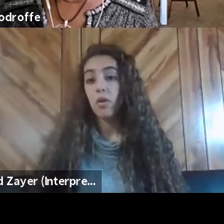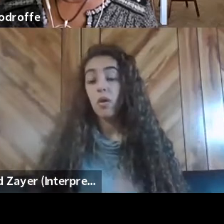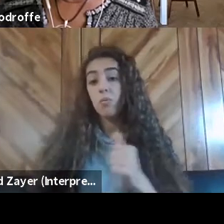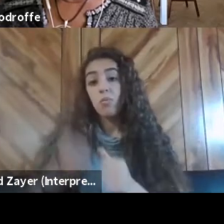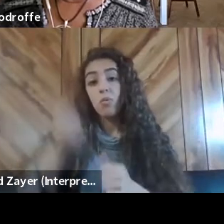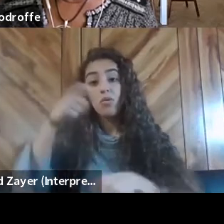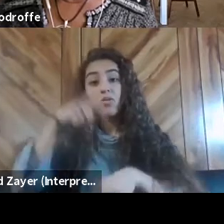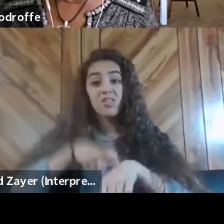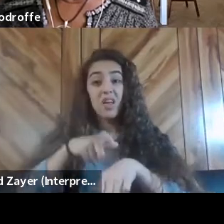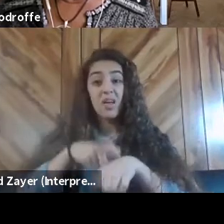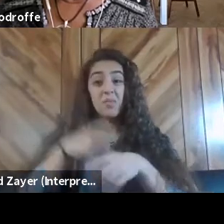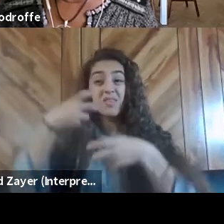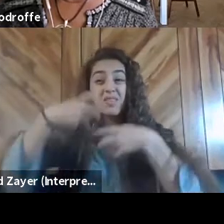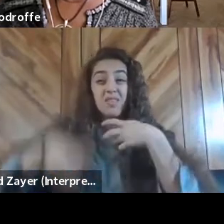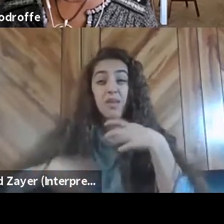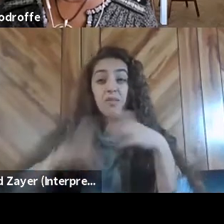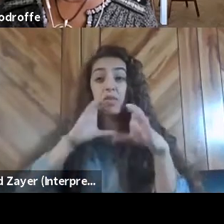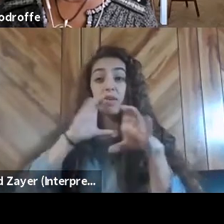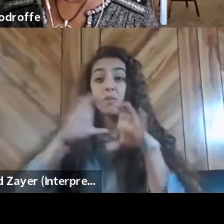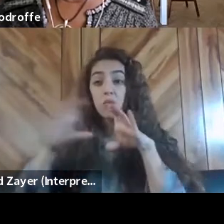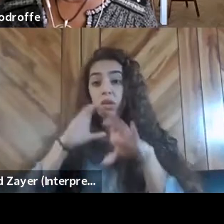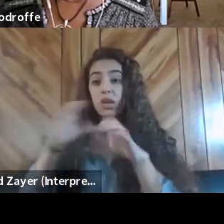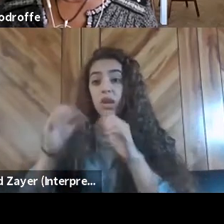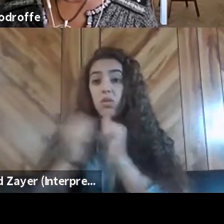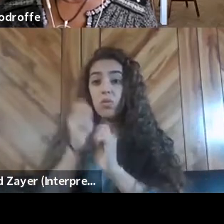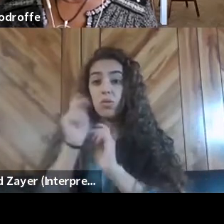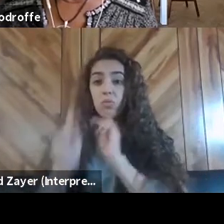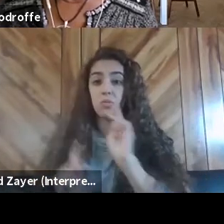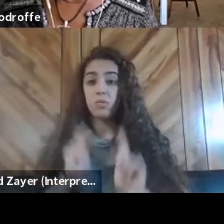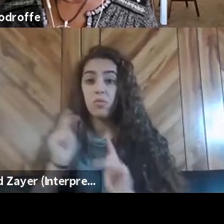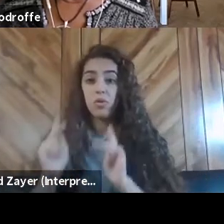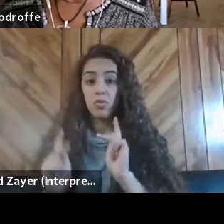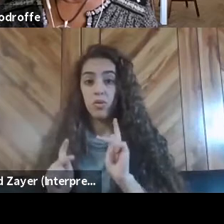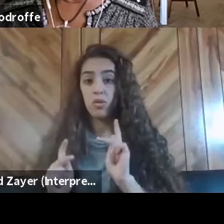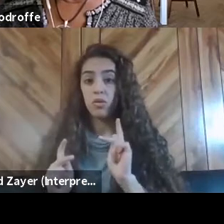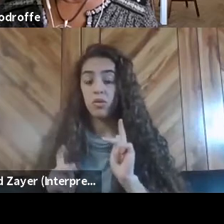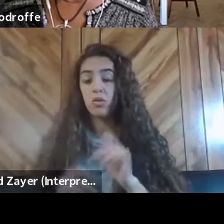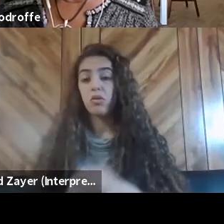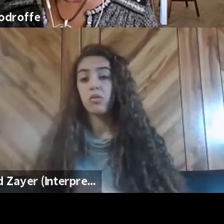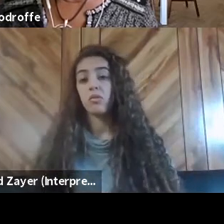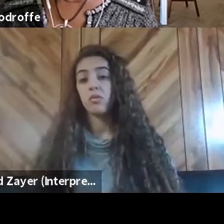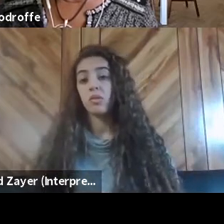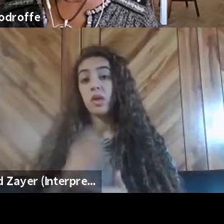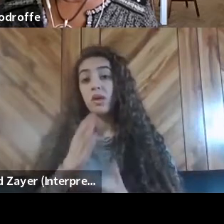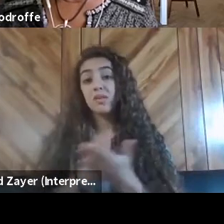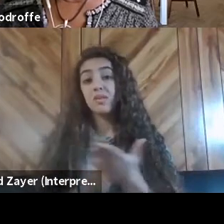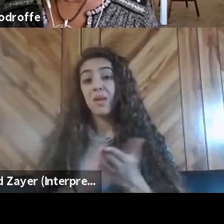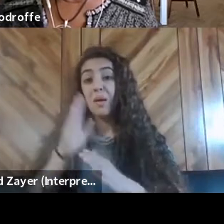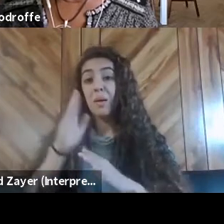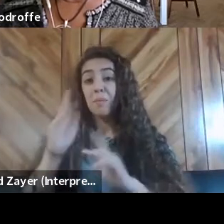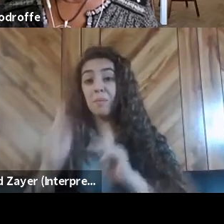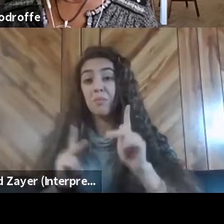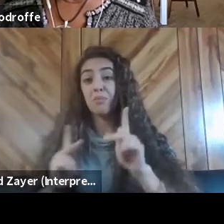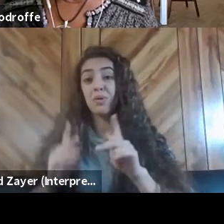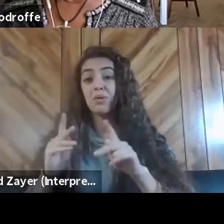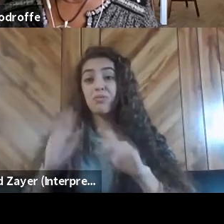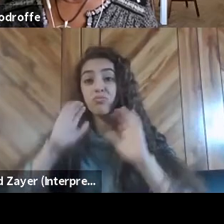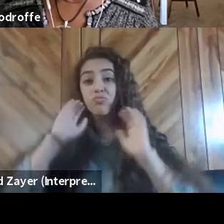communicate with people. And some people, some people on the spectrum has, has some kind of different disorders in life,